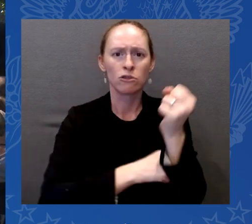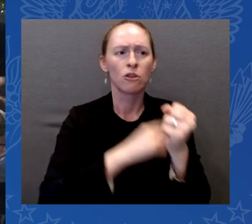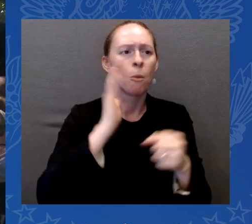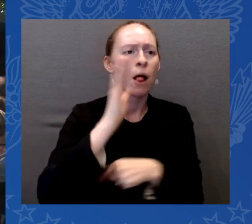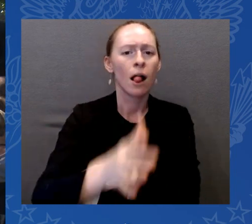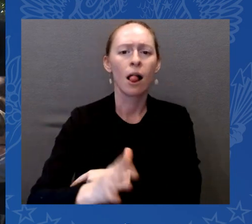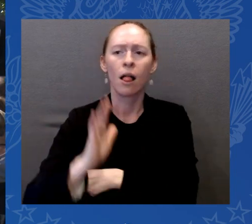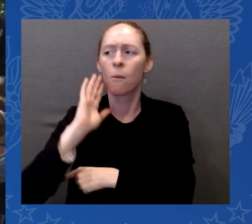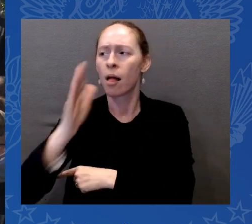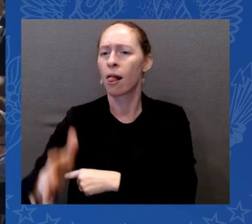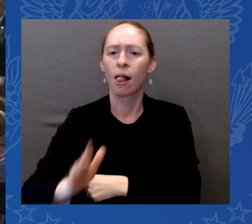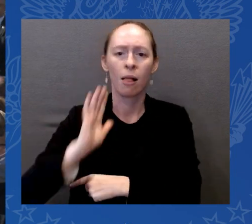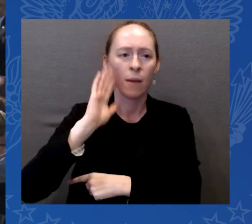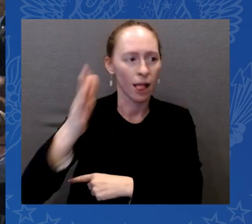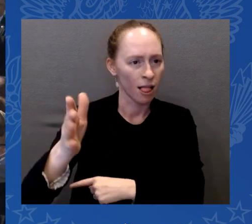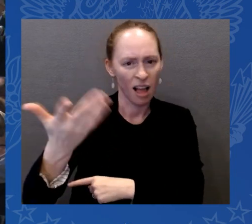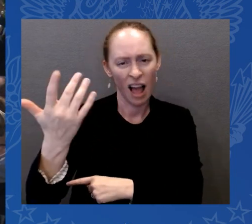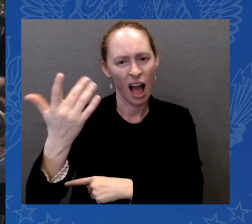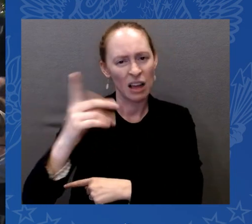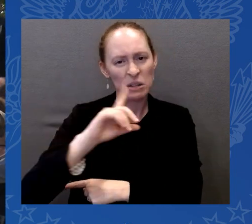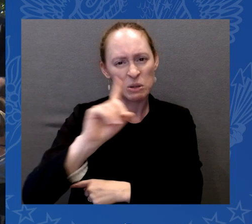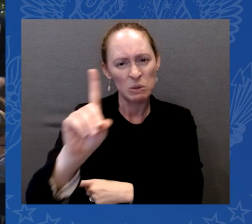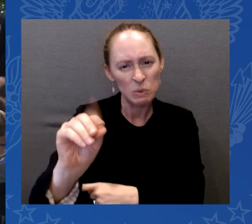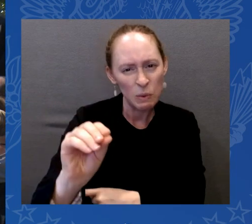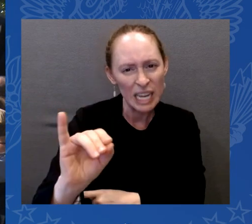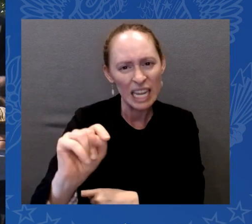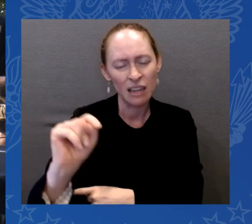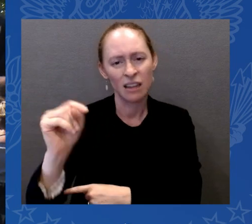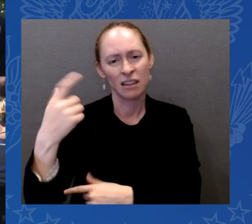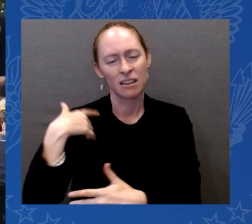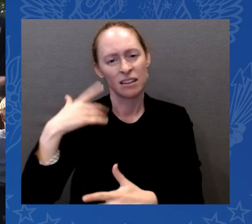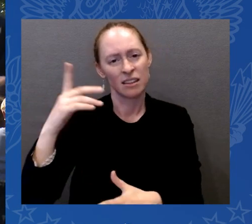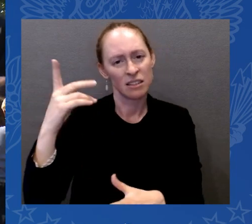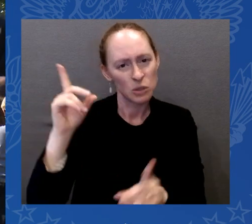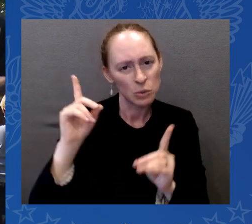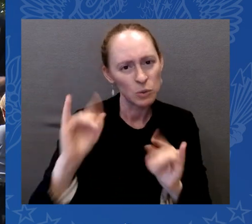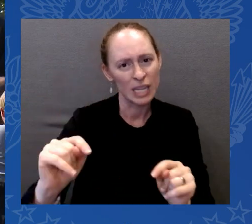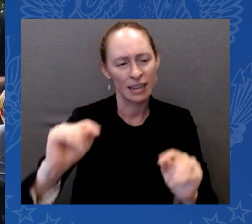And I'll offer you an example. Earlier this year, I met a woman named Deanna in Milwaukee.